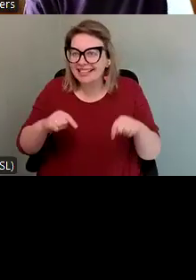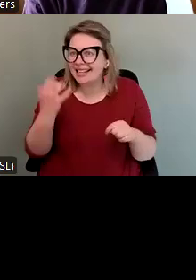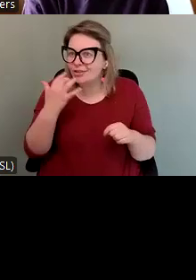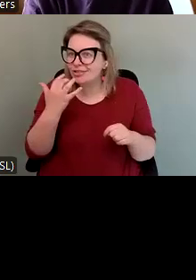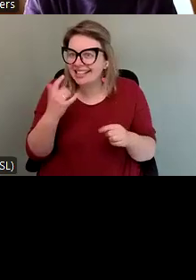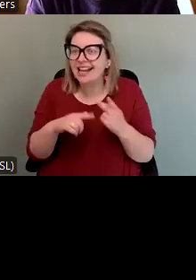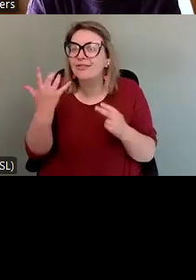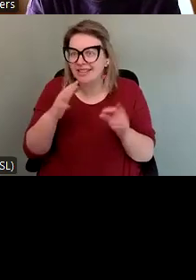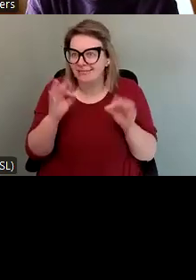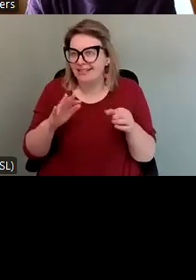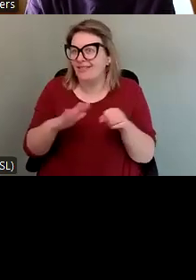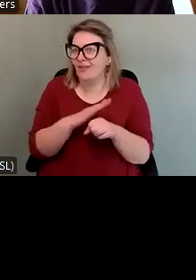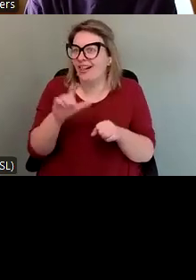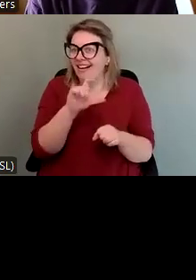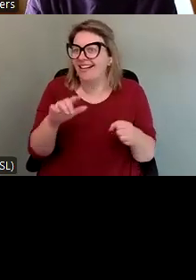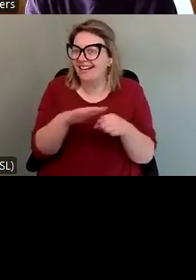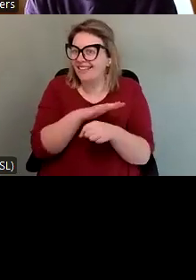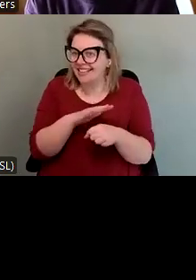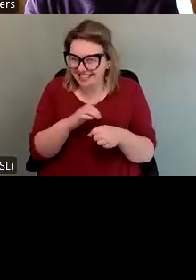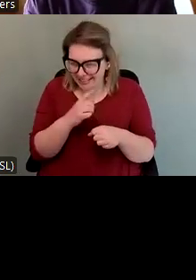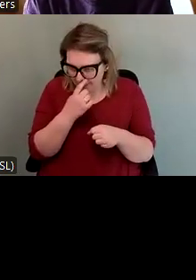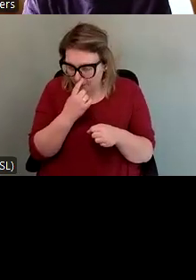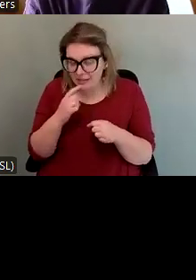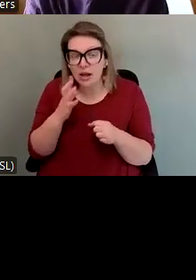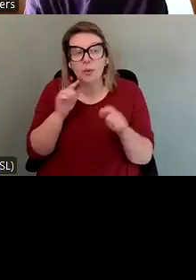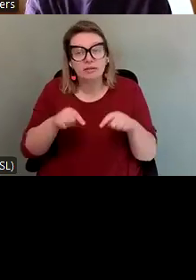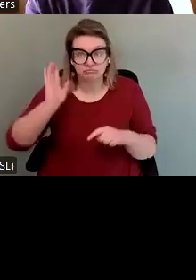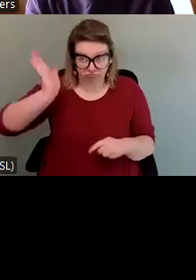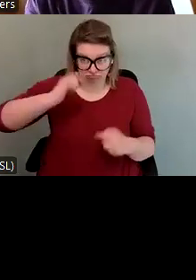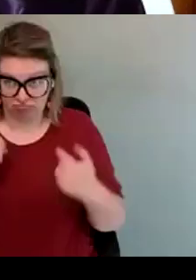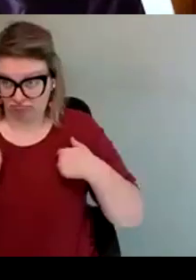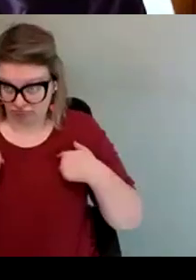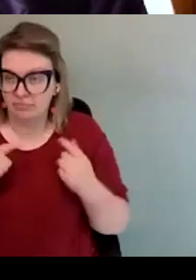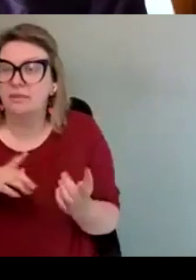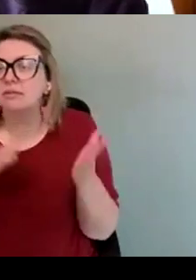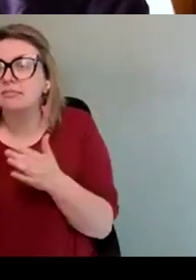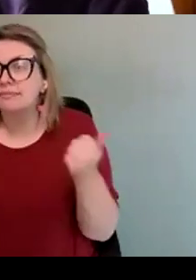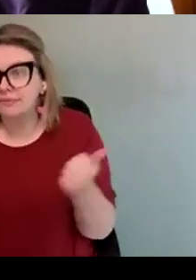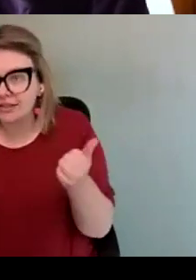Adam will join us at the Q&A at the end of the session. Today's webinar is all about marketing pixels.